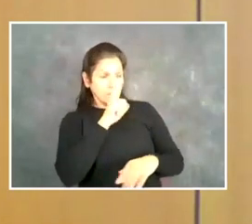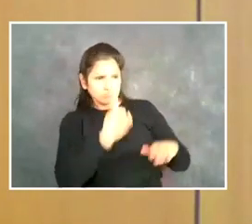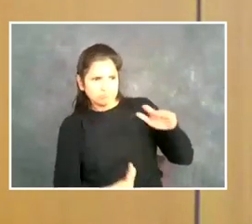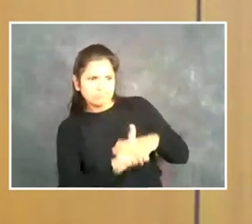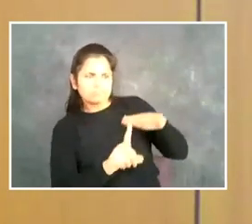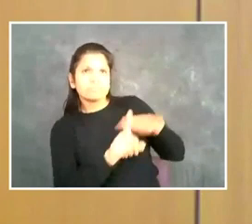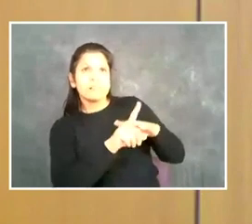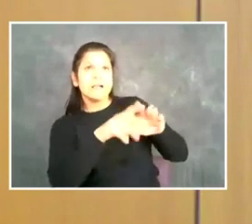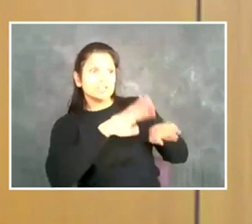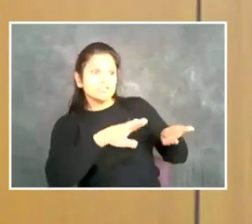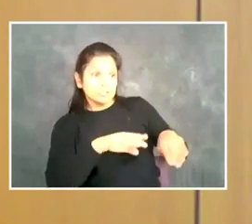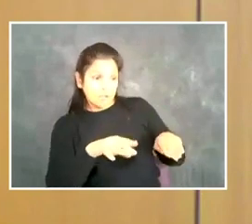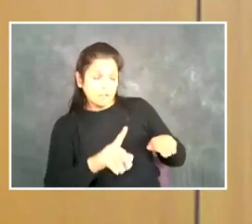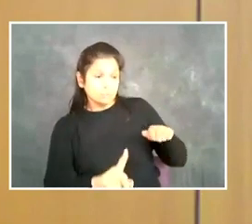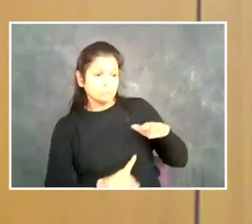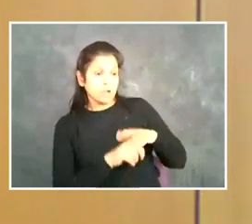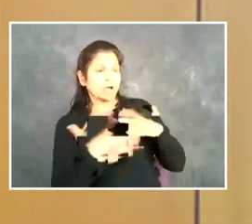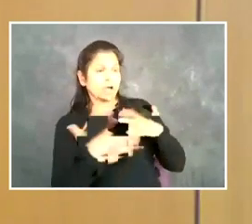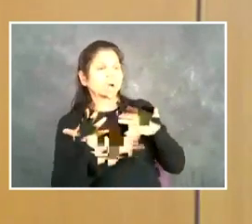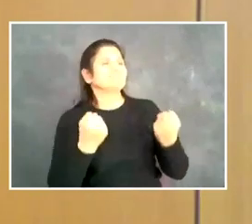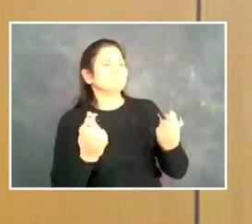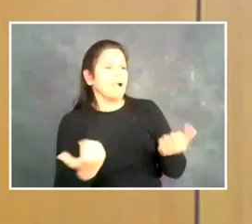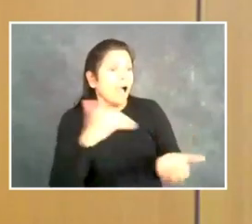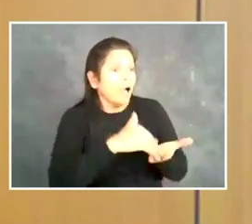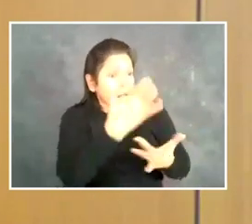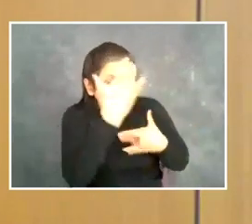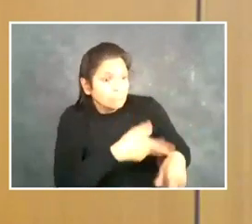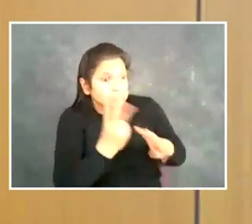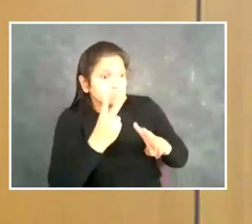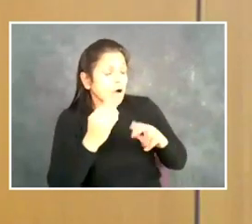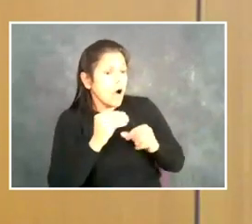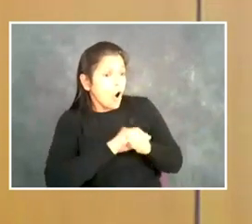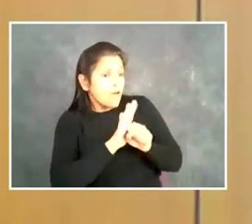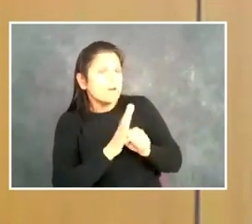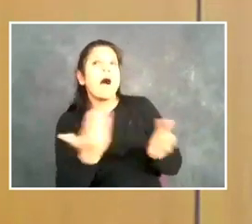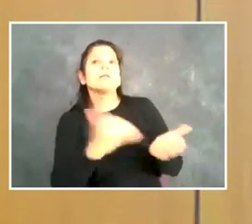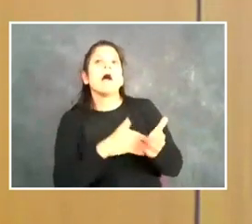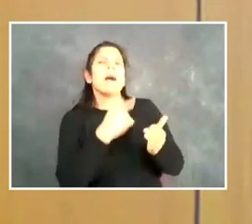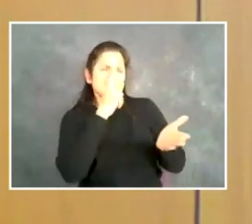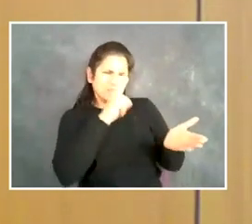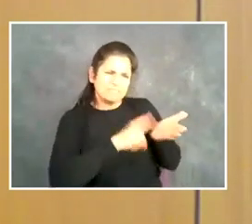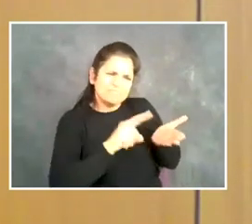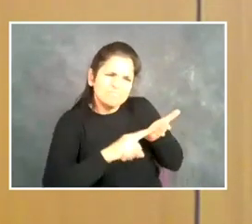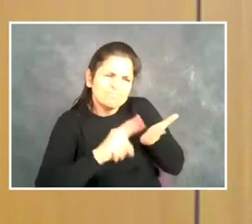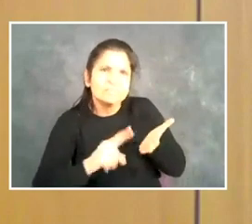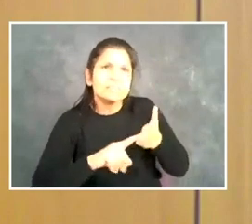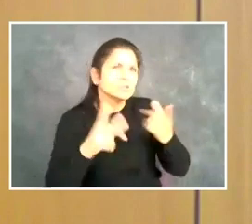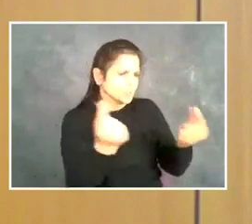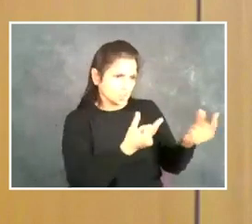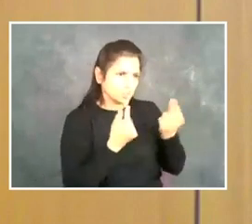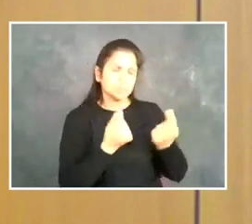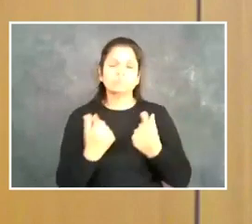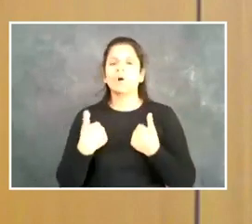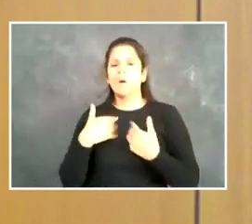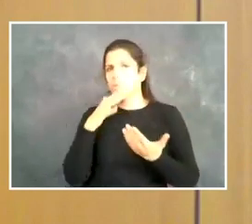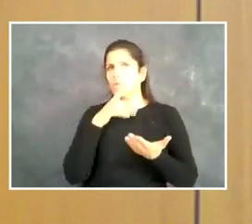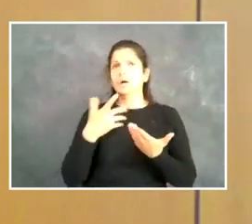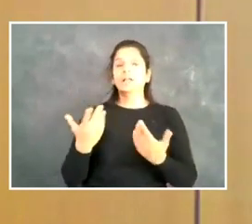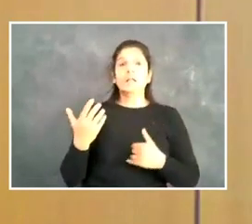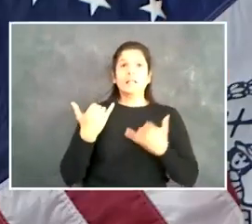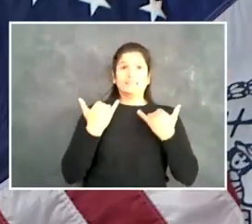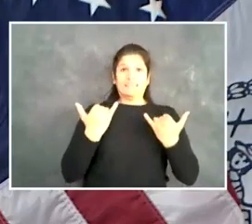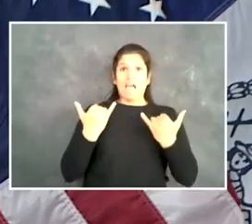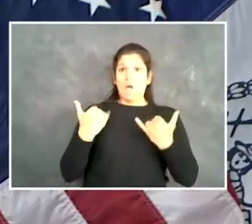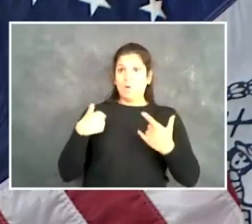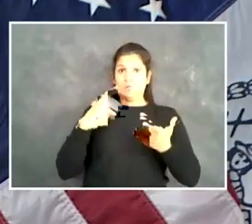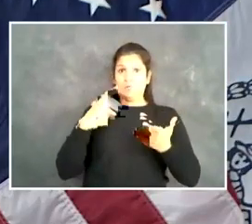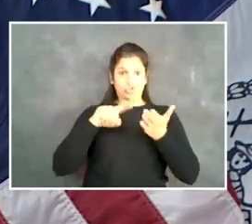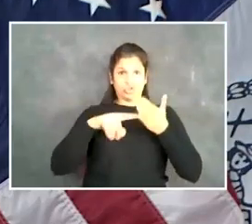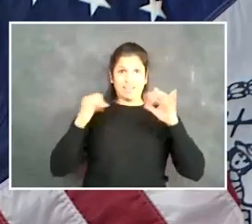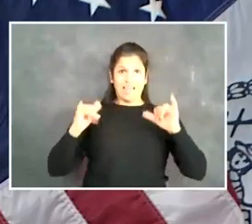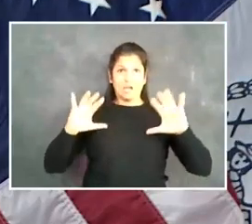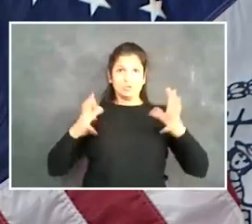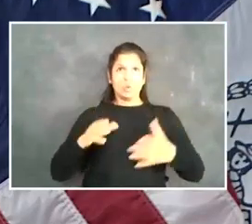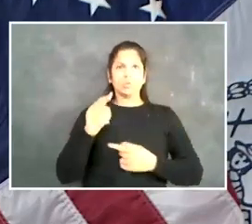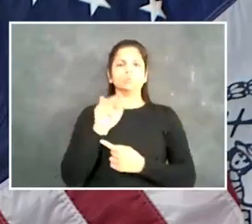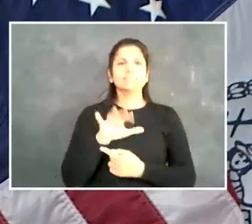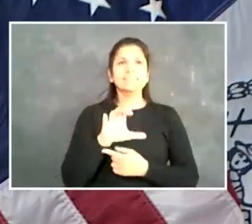COLLABORATIVELY TO UNDERSTAND IT